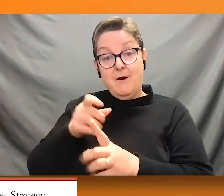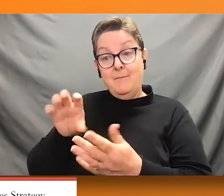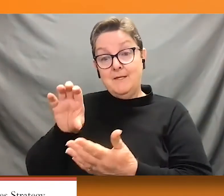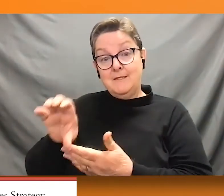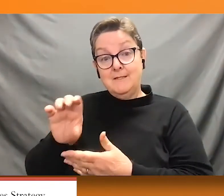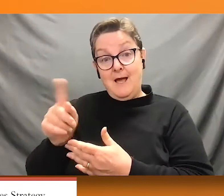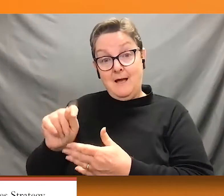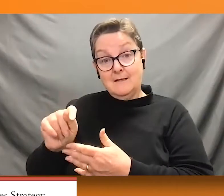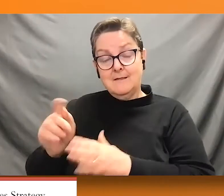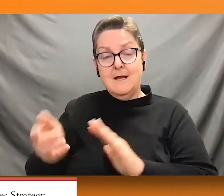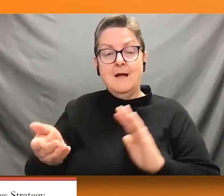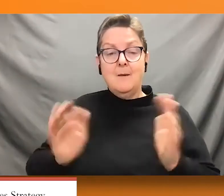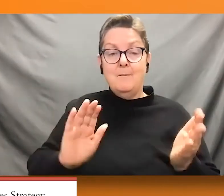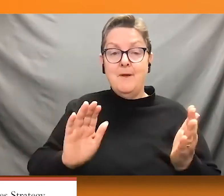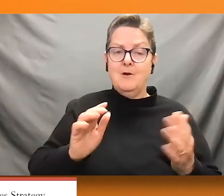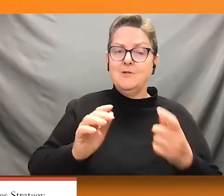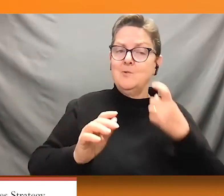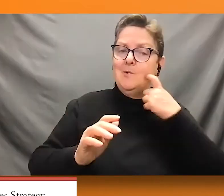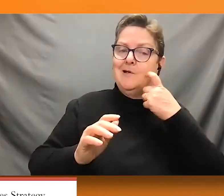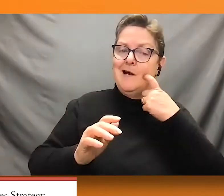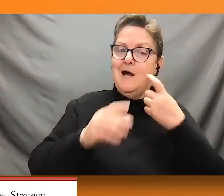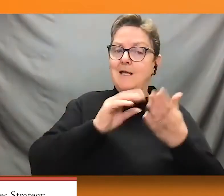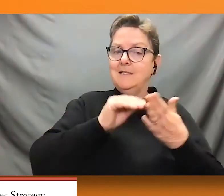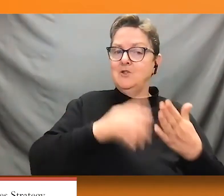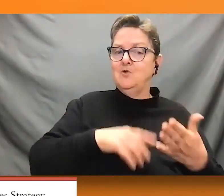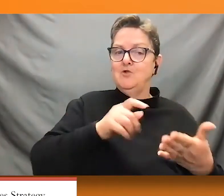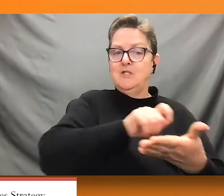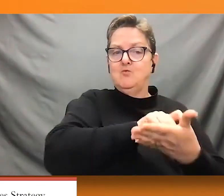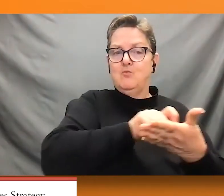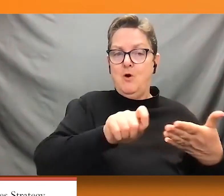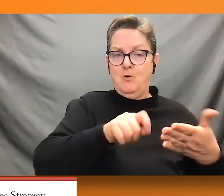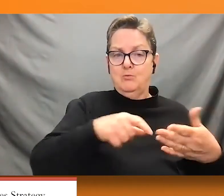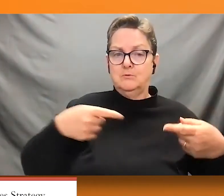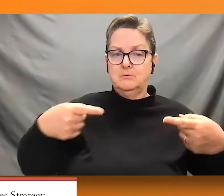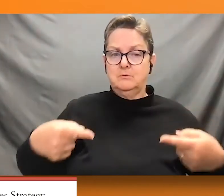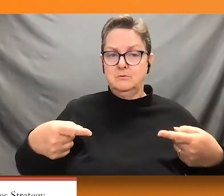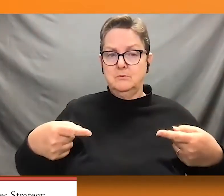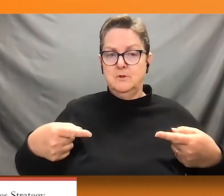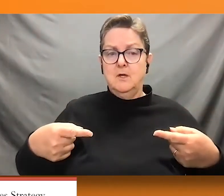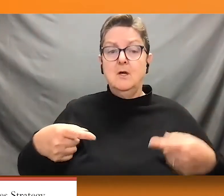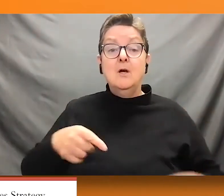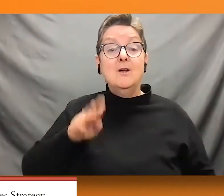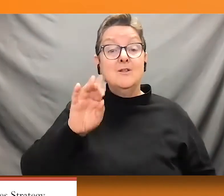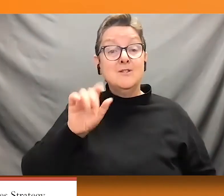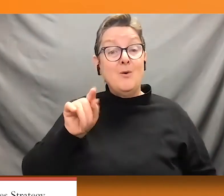to what they saw in the text. So, this is really, really, really high-level processing of vocabulary,